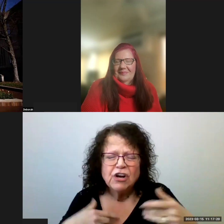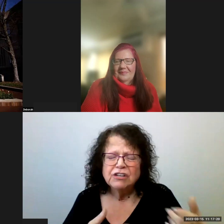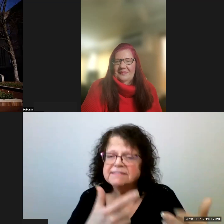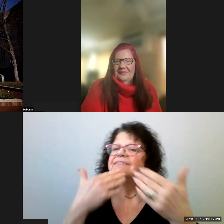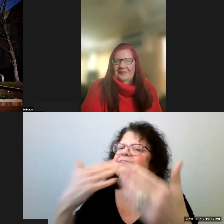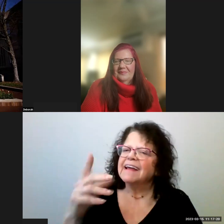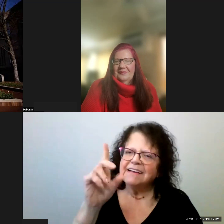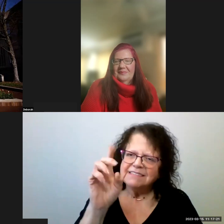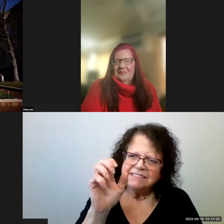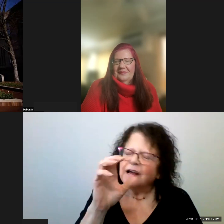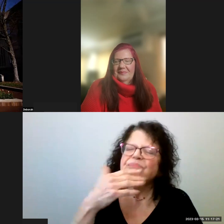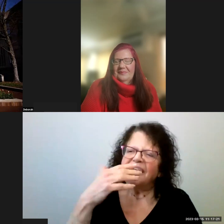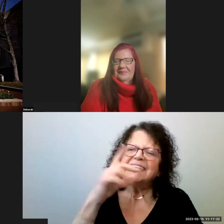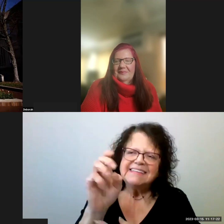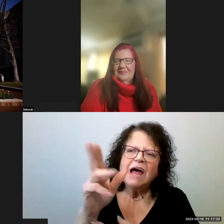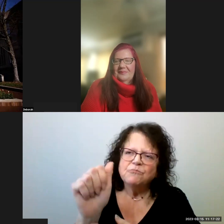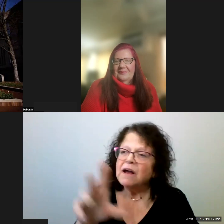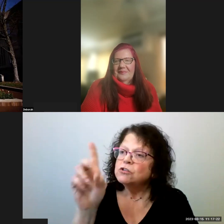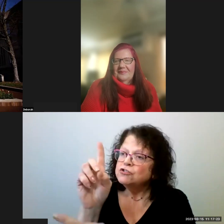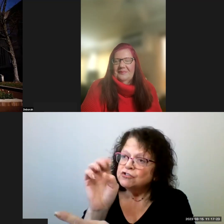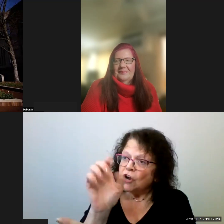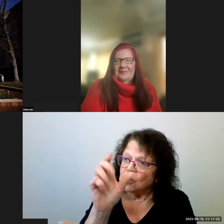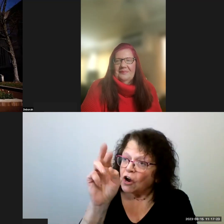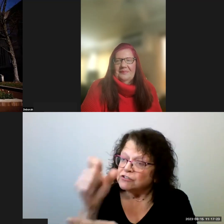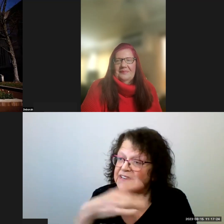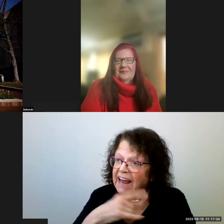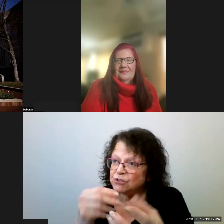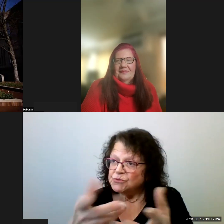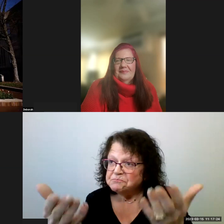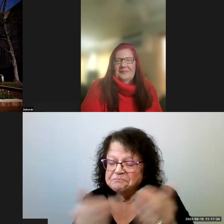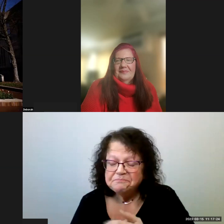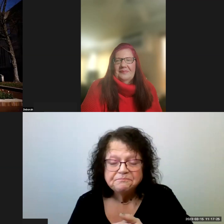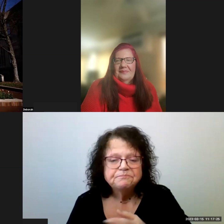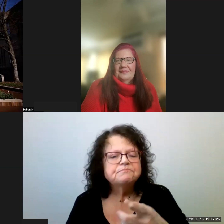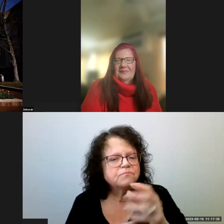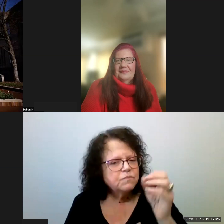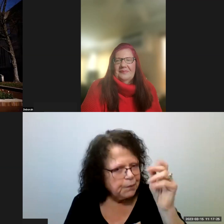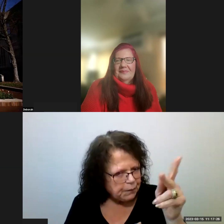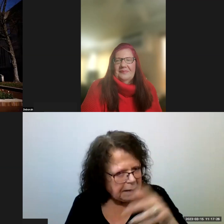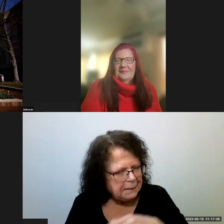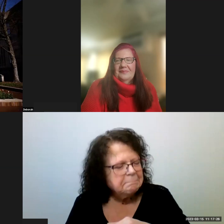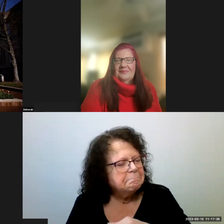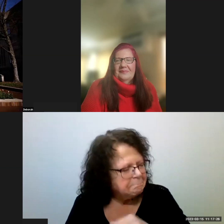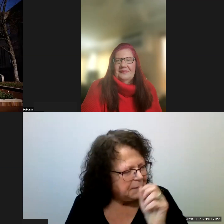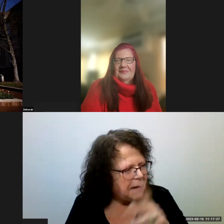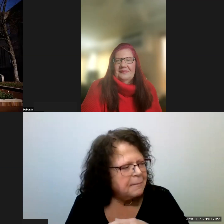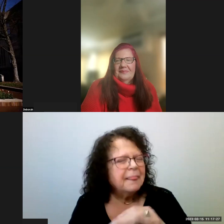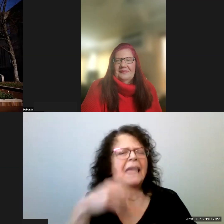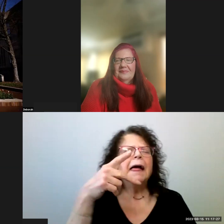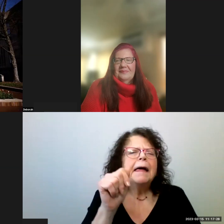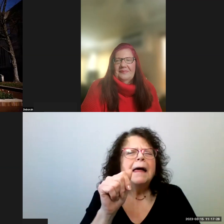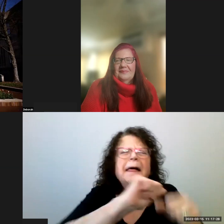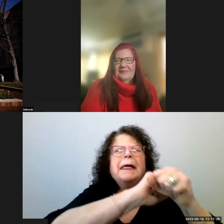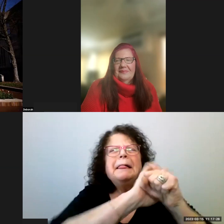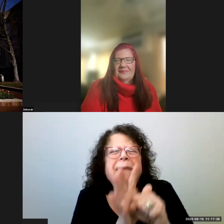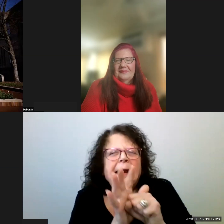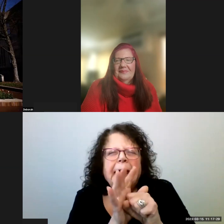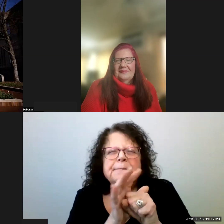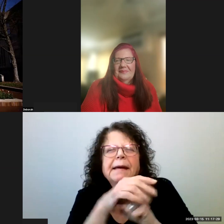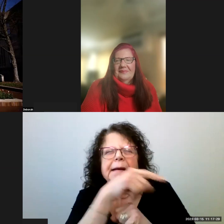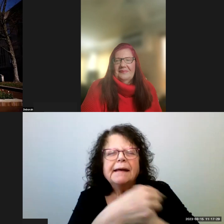Okay. The pandemic affected me because I had a son and a mother who lived